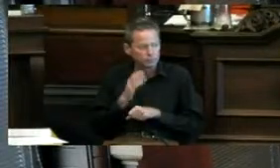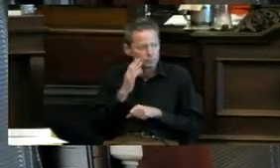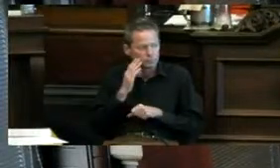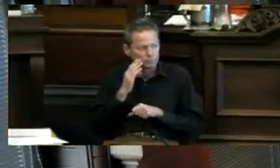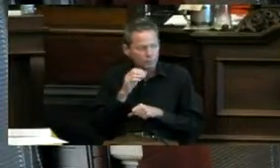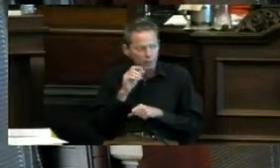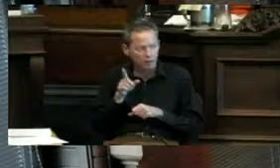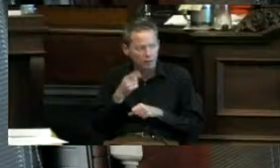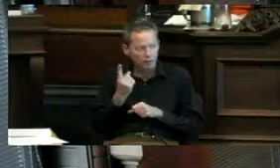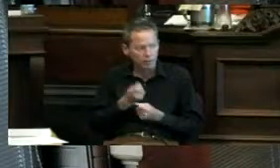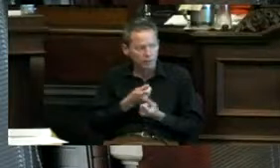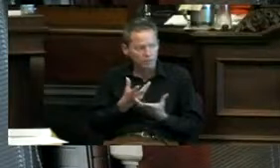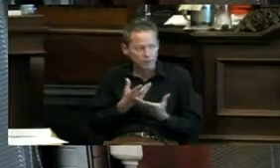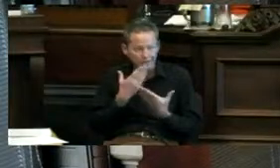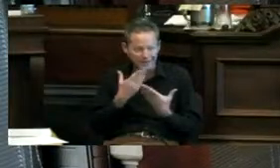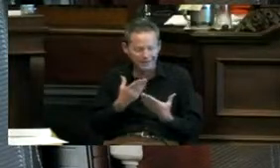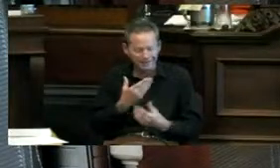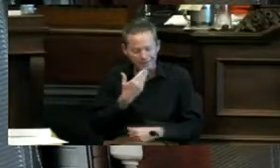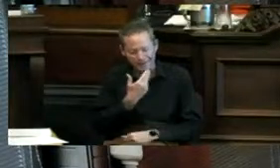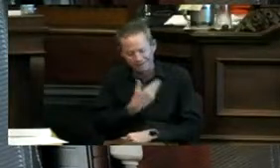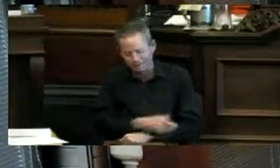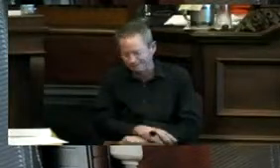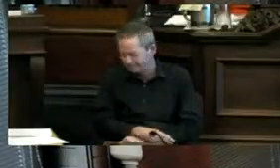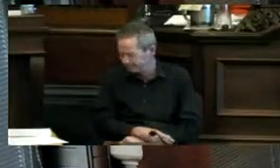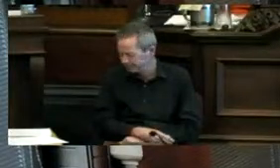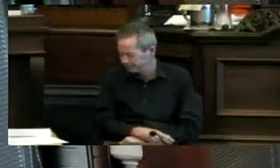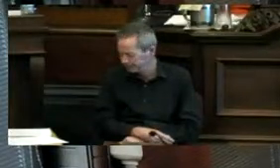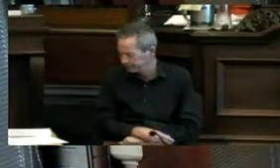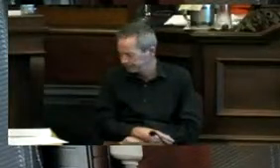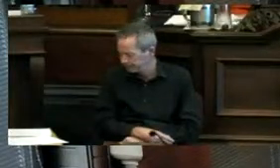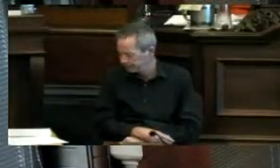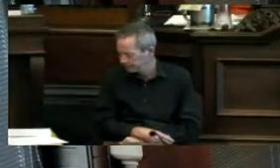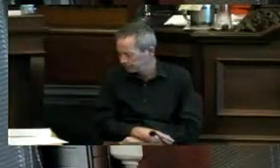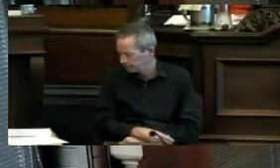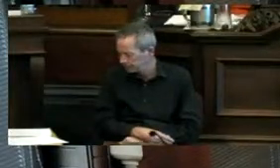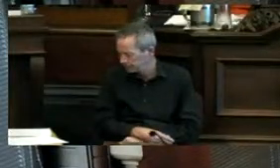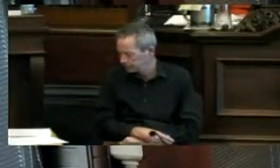evaluate each year the ability to do it. But I know I've yet to